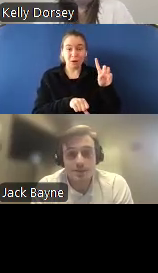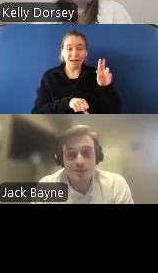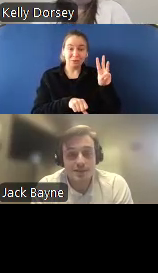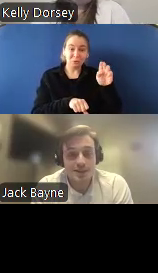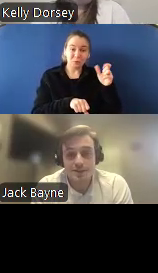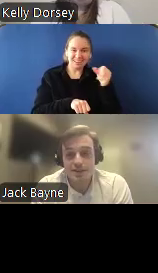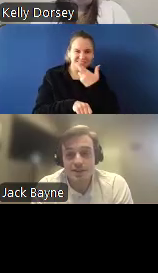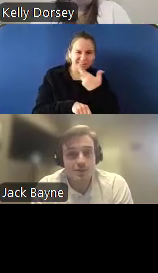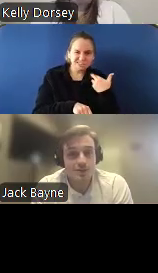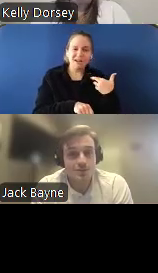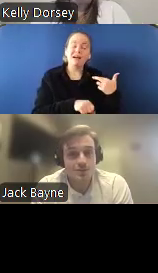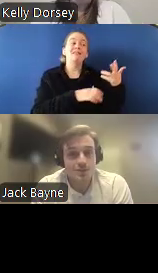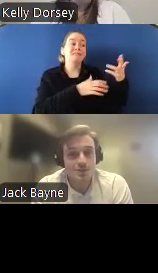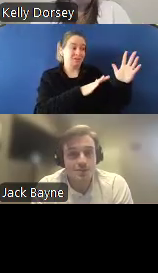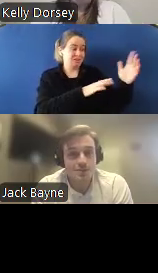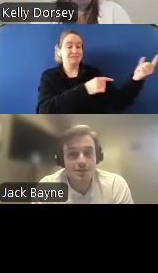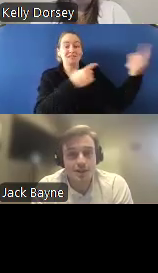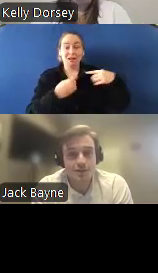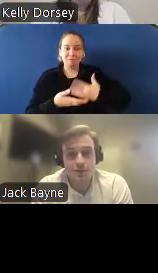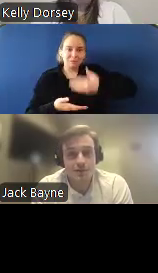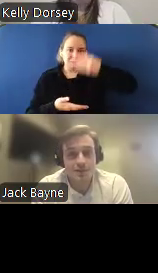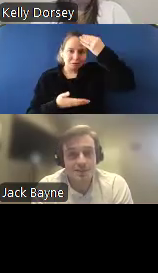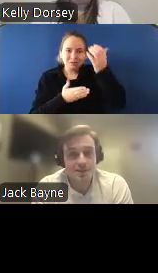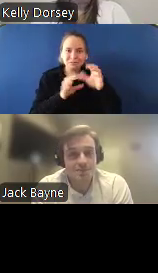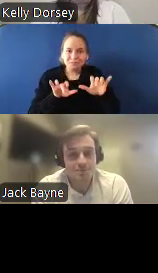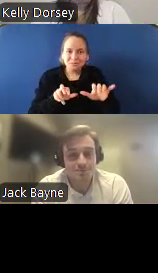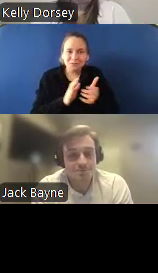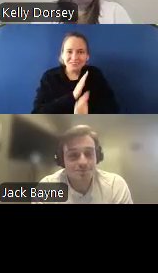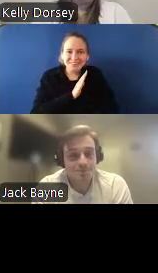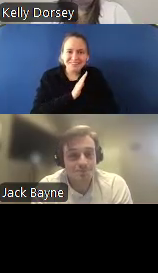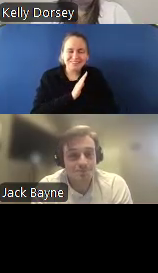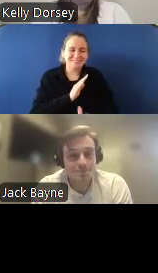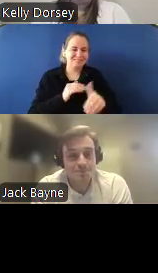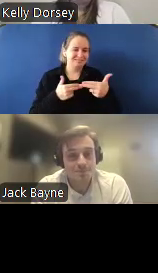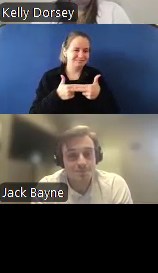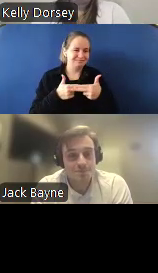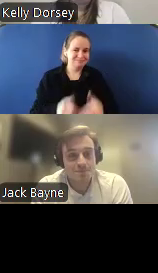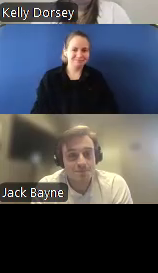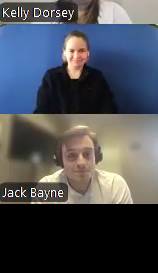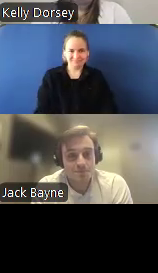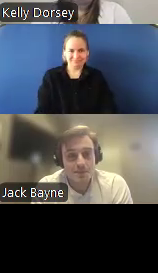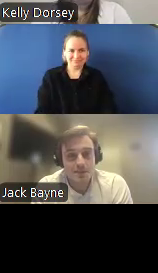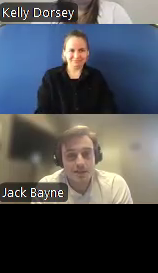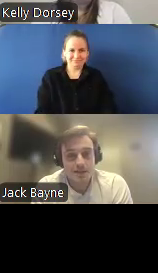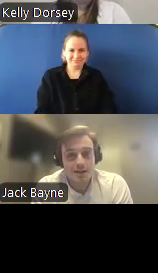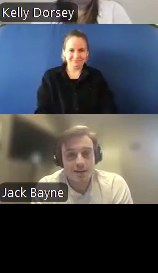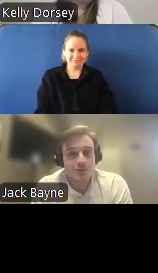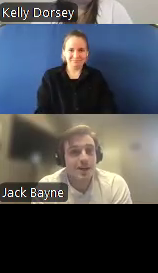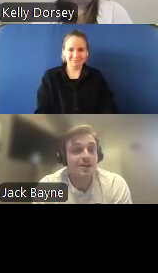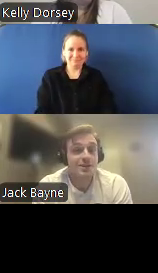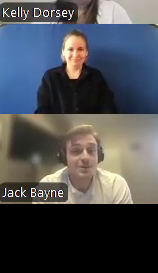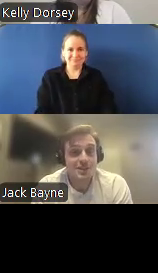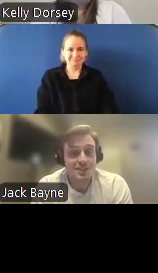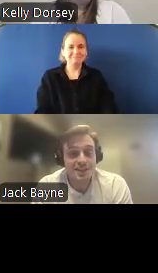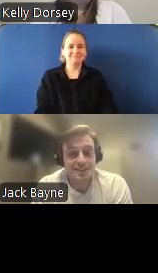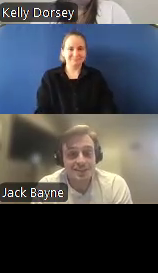we'd sit down and learn some computer stuff. Go to the next slide. So, we had a graduation at the